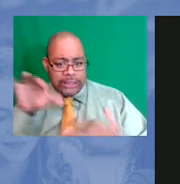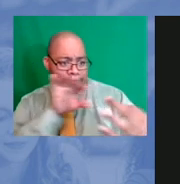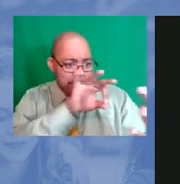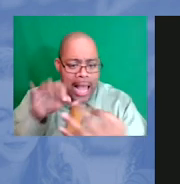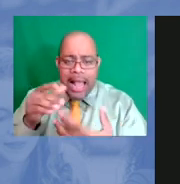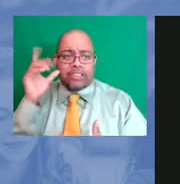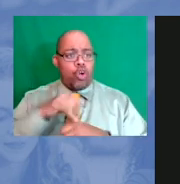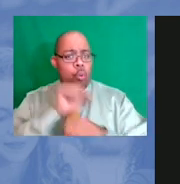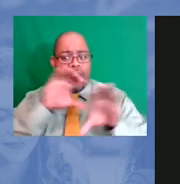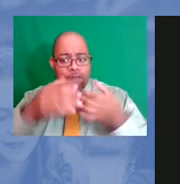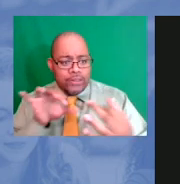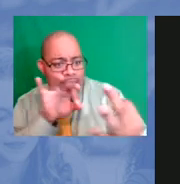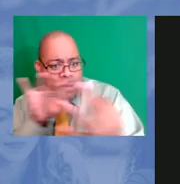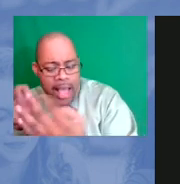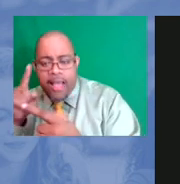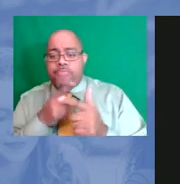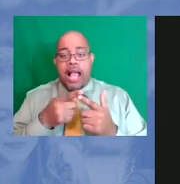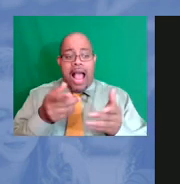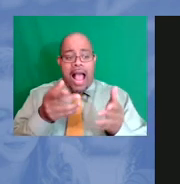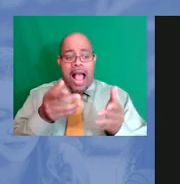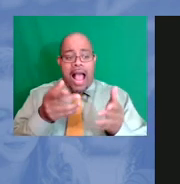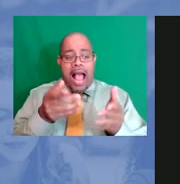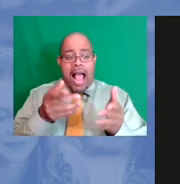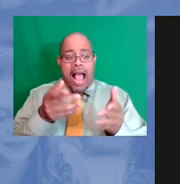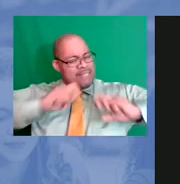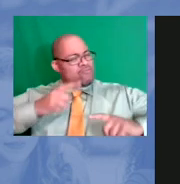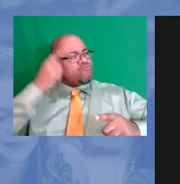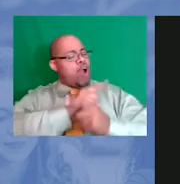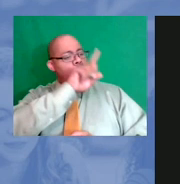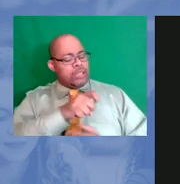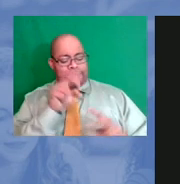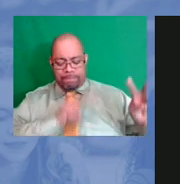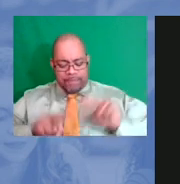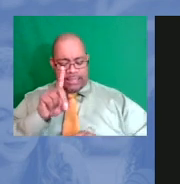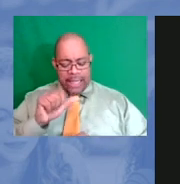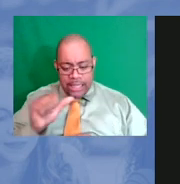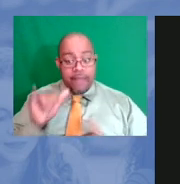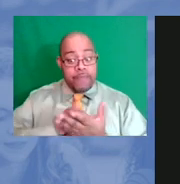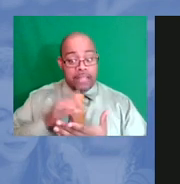THEN ASKING OURSELVES OF THE RIGHT QUESTIONS AND LOOKING AT DATA, DATA IS OUR SUPER POWER.